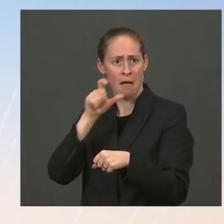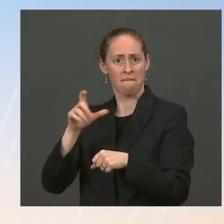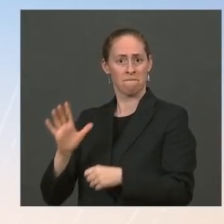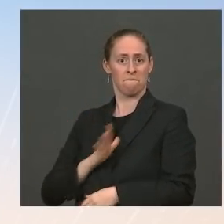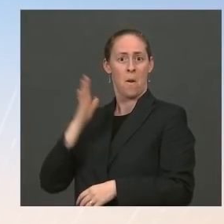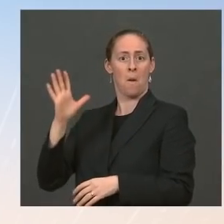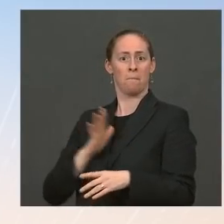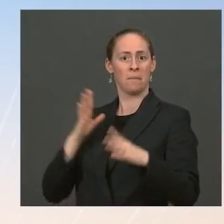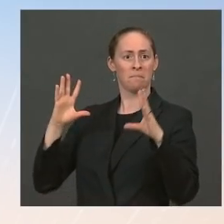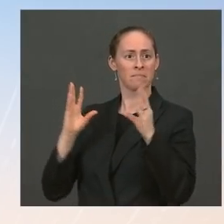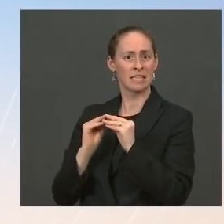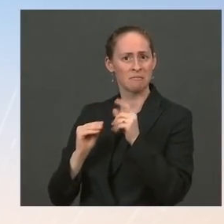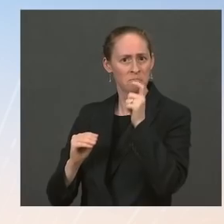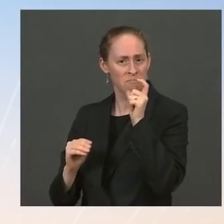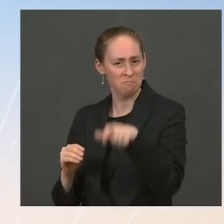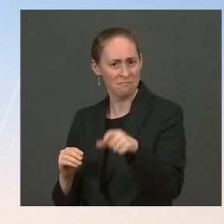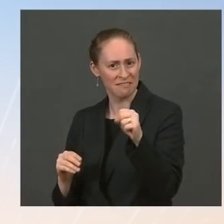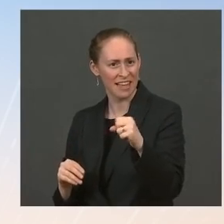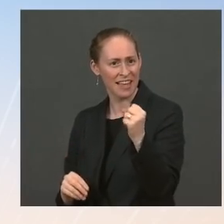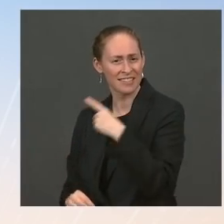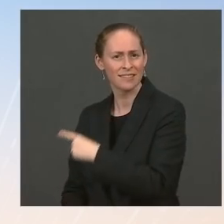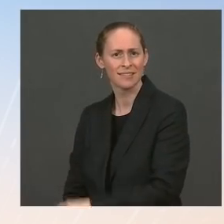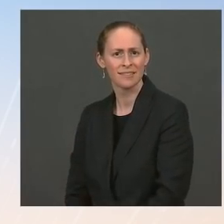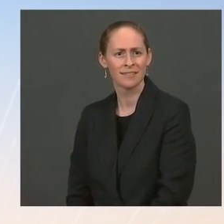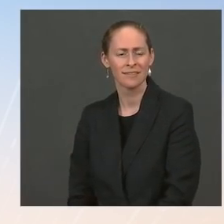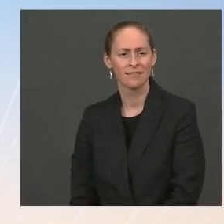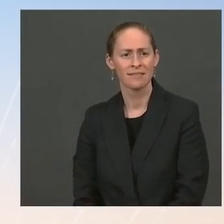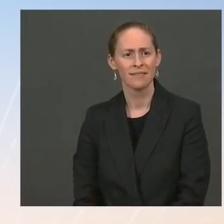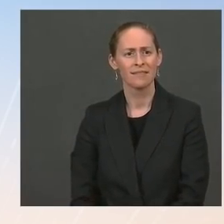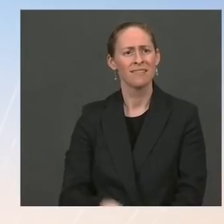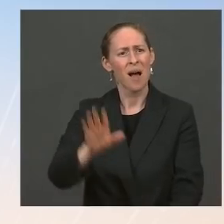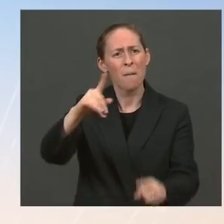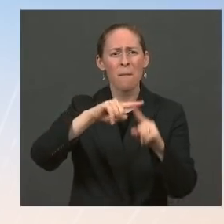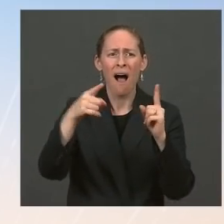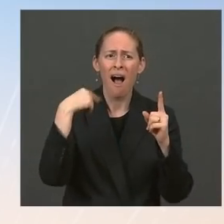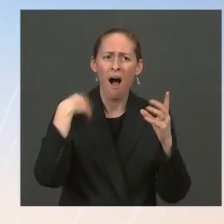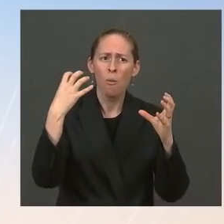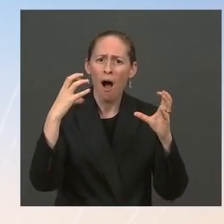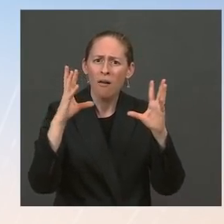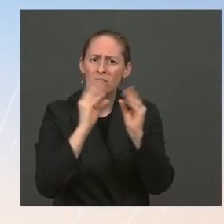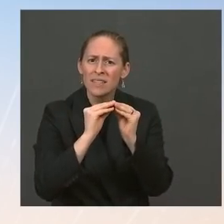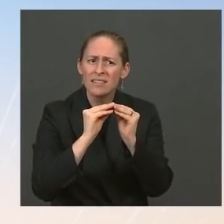I don't think. The Press: We would like a press conference. Ms. Psaki: Okay. Go ahead. The Press: Thanks, Jen.